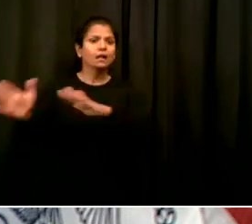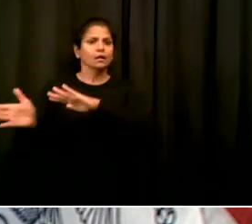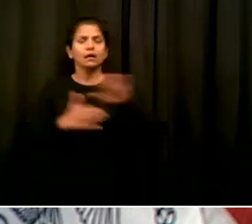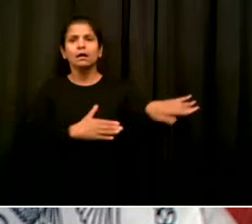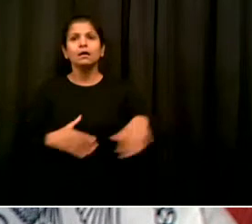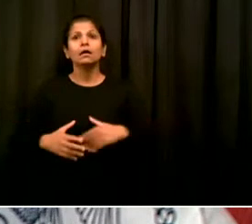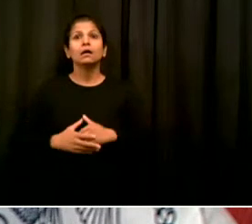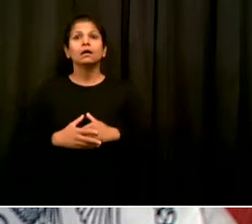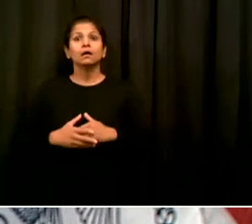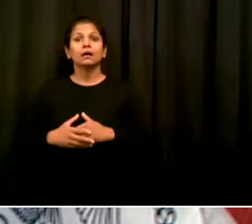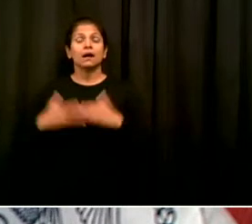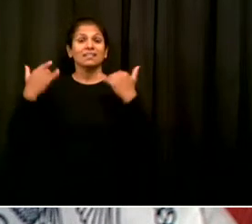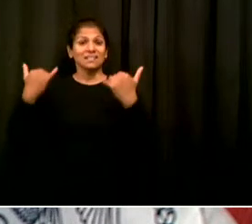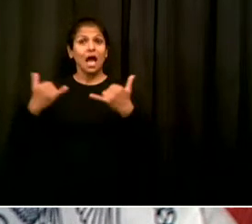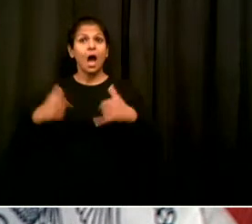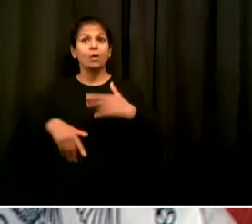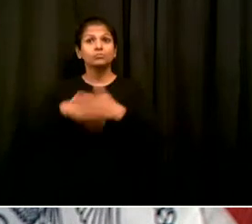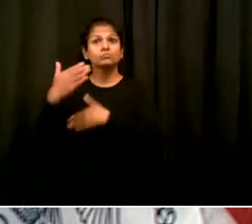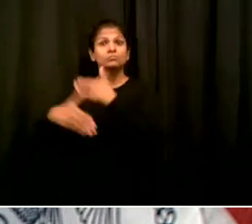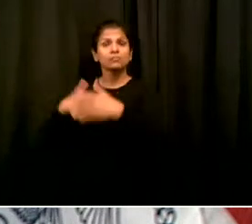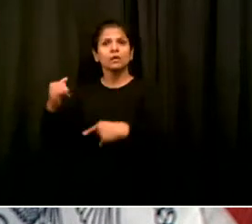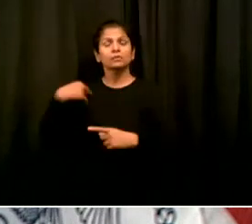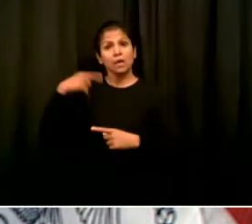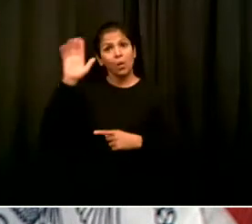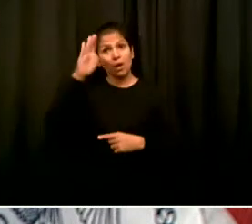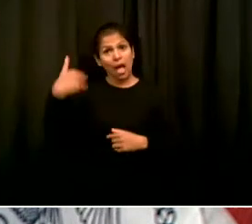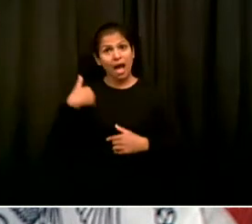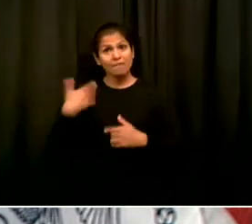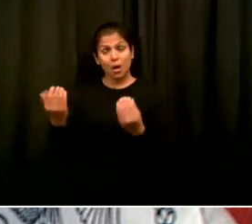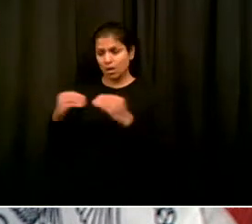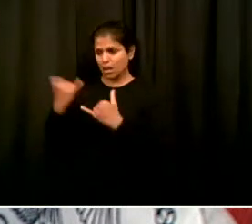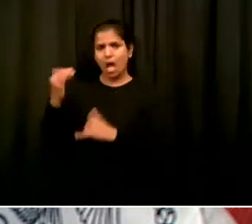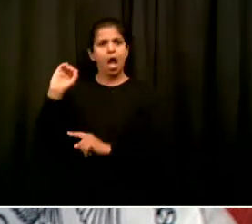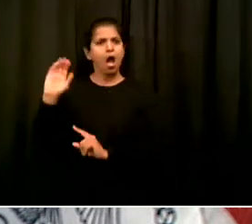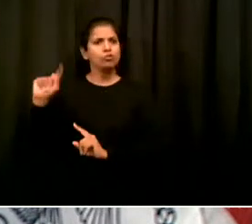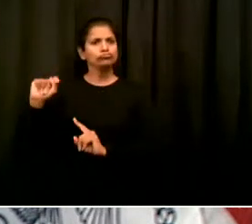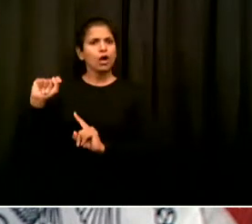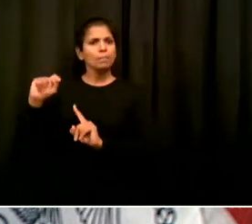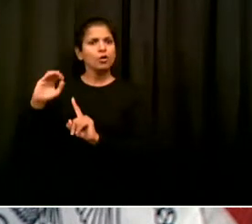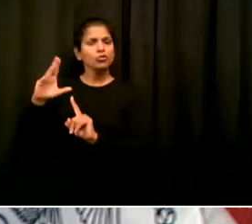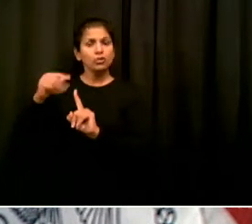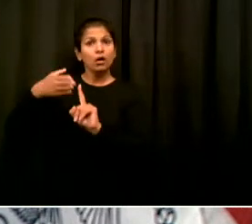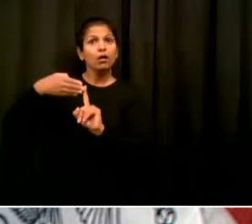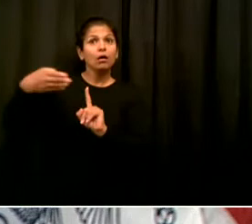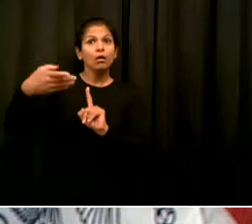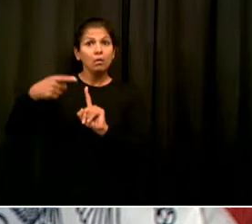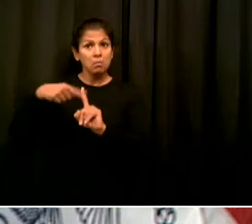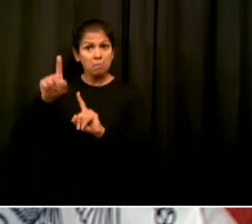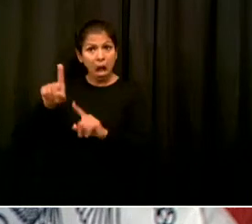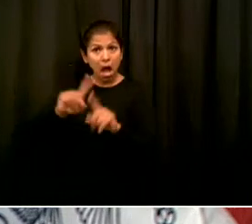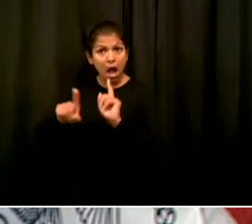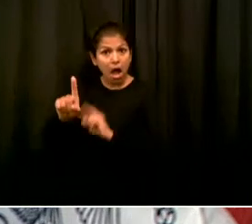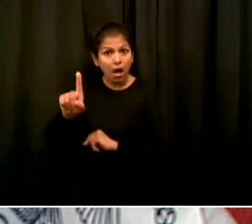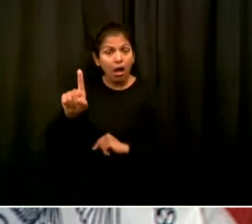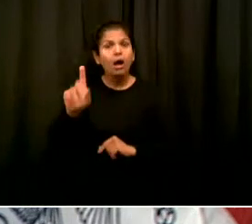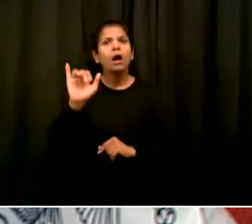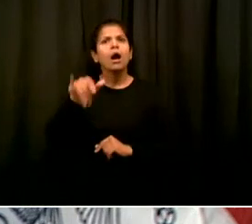WOULD HAVE HAD. WE DID NOT HAVE A A JUU LYCCLASS, THAT THERE WOULD BE AN OCTOBER CLASS AND THERE WAS A PROJECTION OF WHAT T IWOULD BE UNDER NORMAL